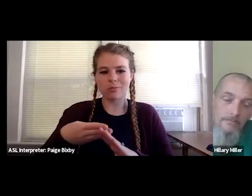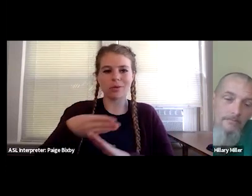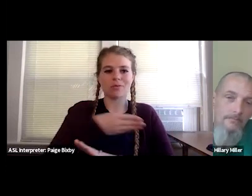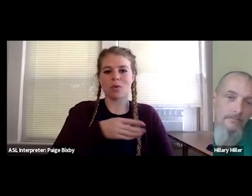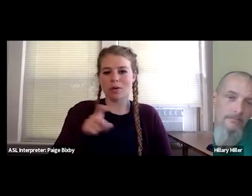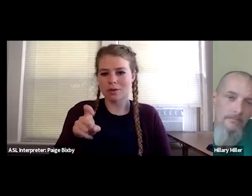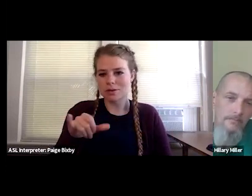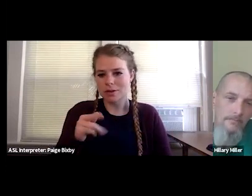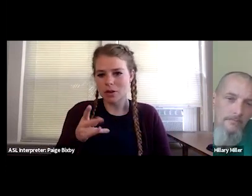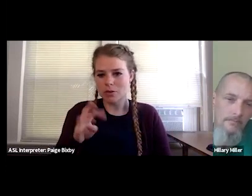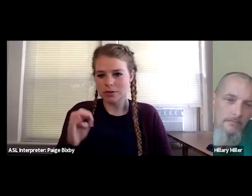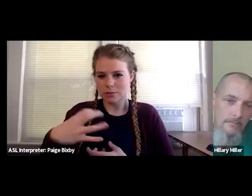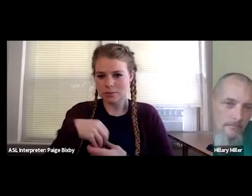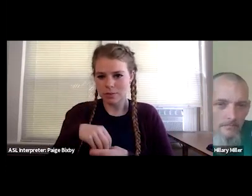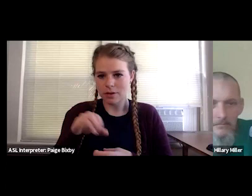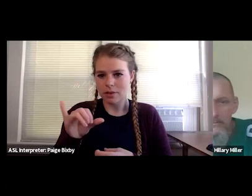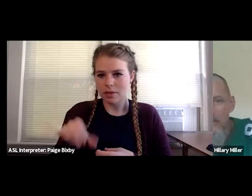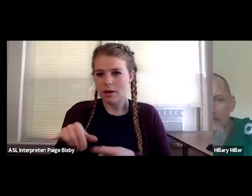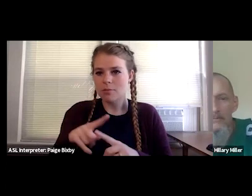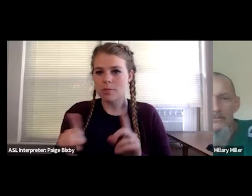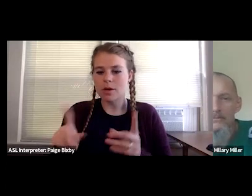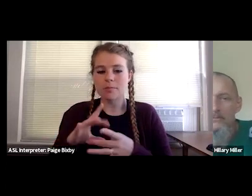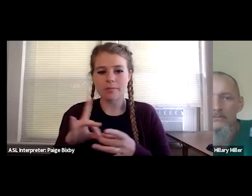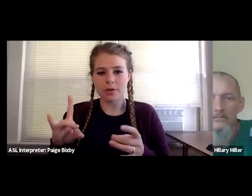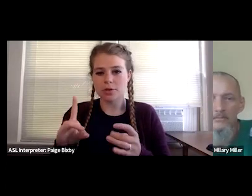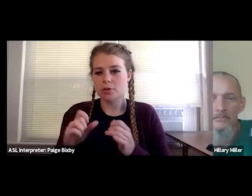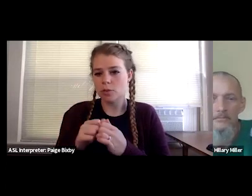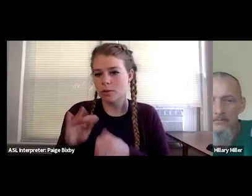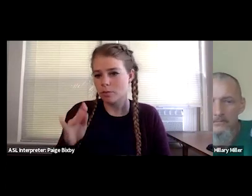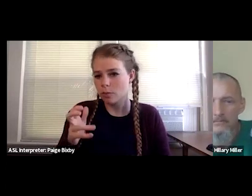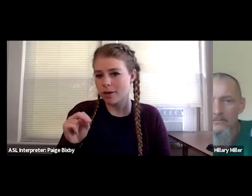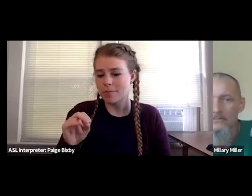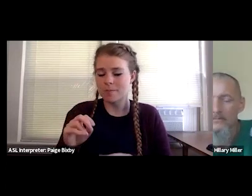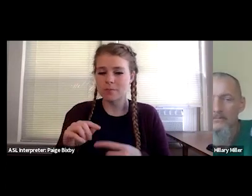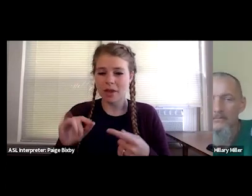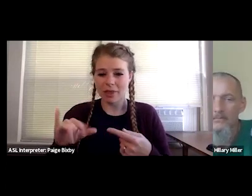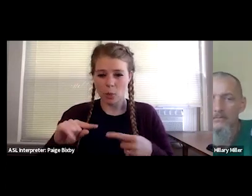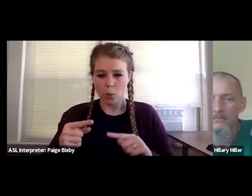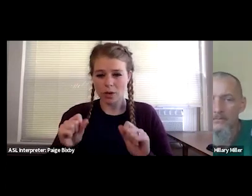but as mentioned by Brian, the wounds can be really extensive. They are frequently healed